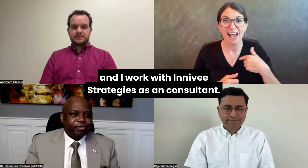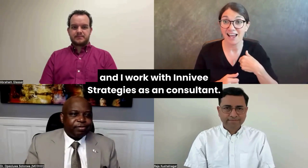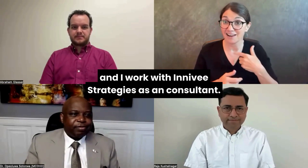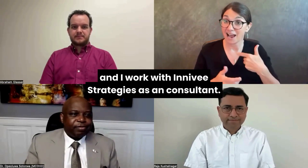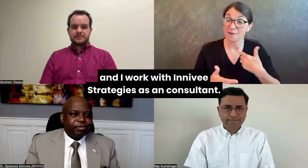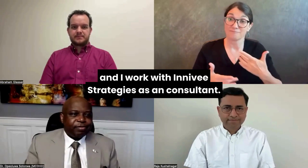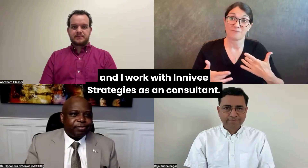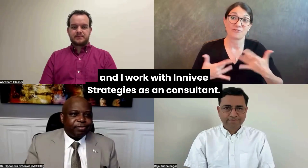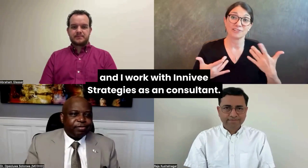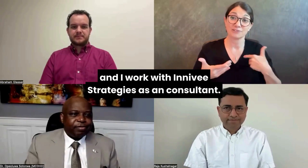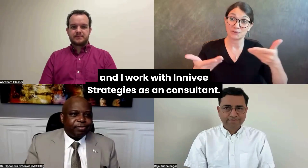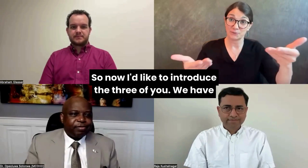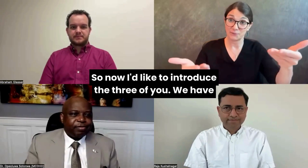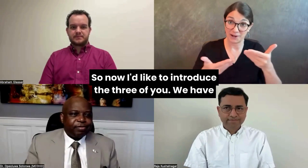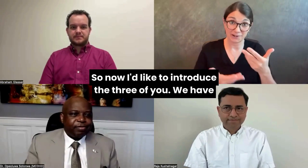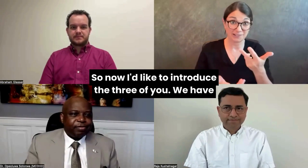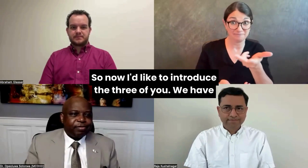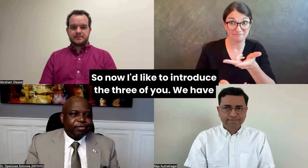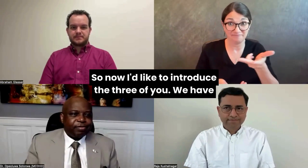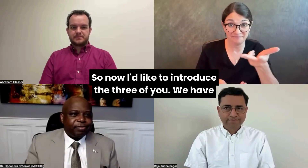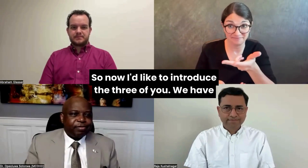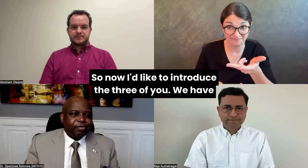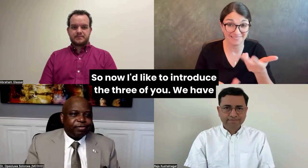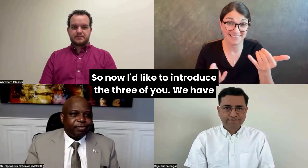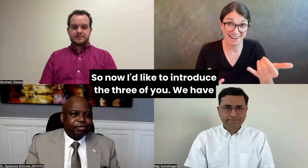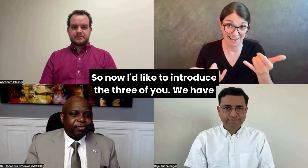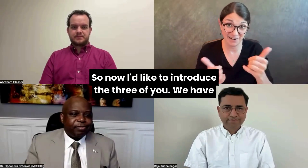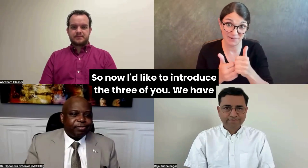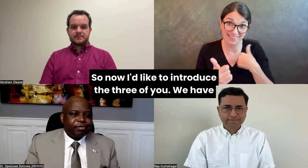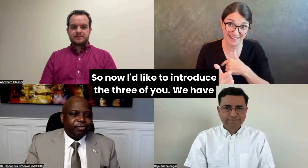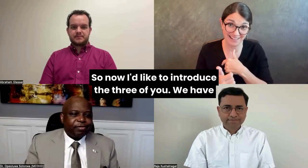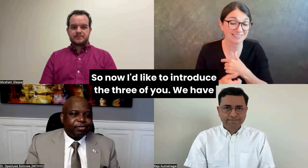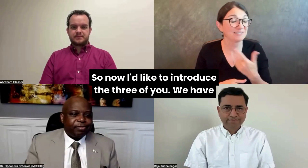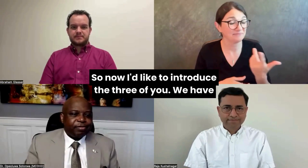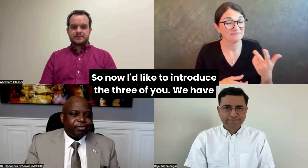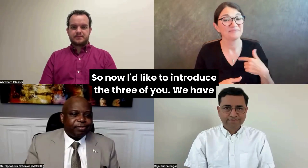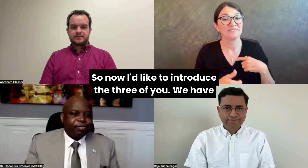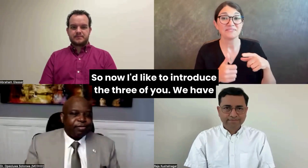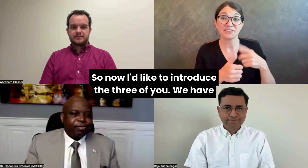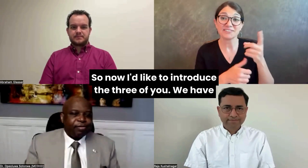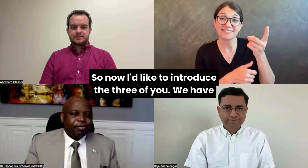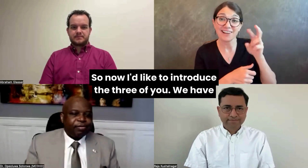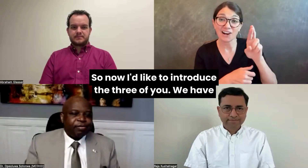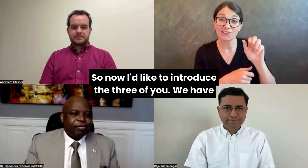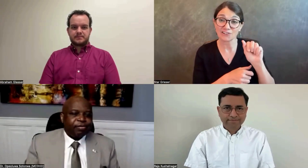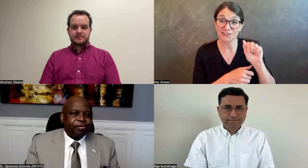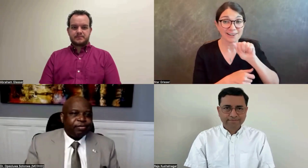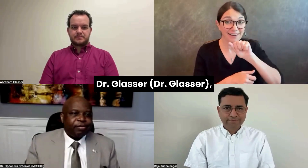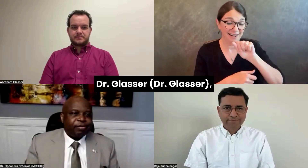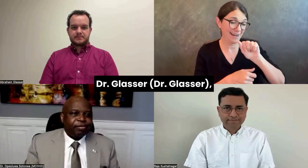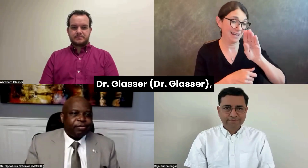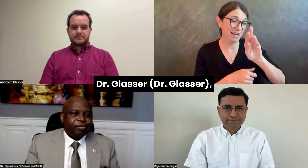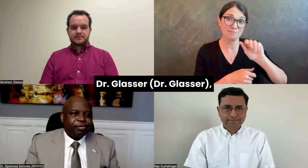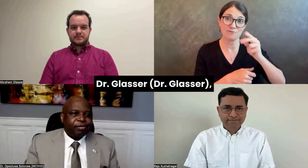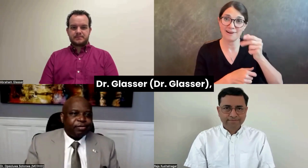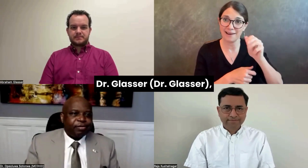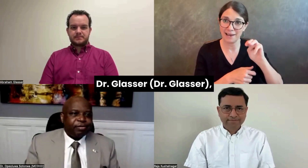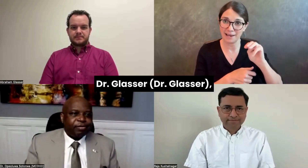So now I'd like to introduce the three of you. We have Dr. Glasser (Dr. Glasser),